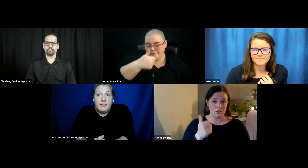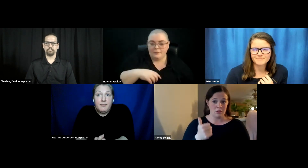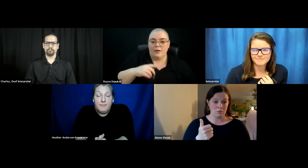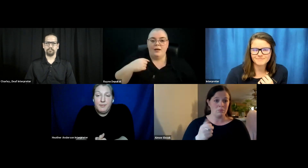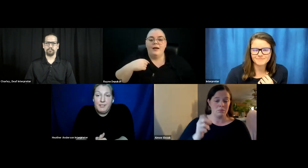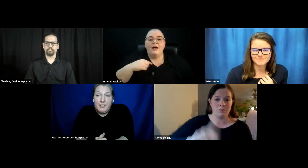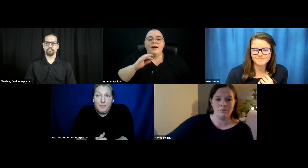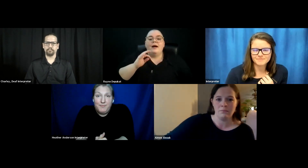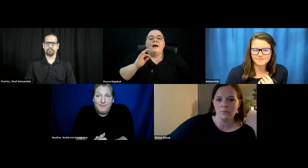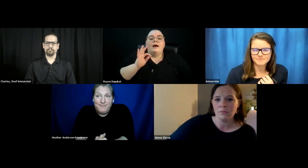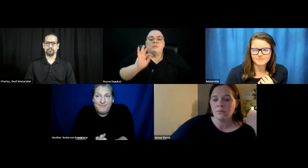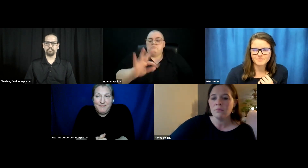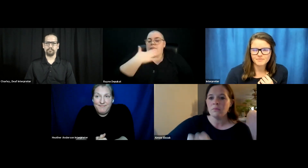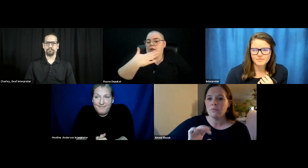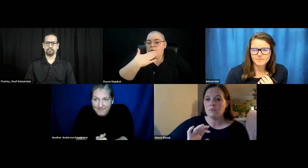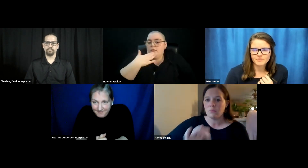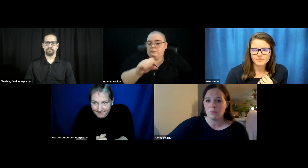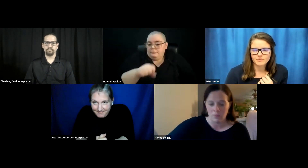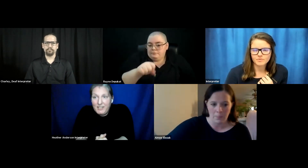Yeah, yeah, that's clear.